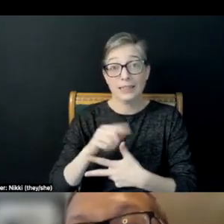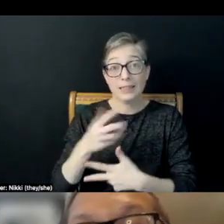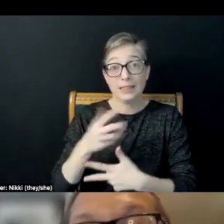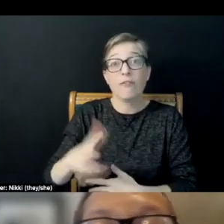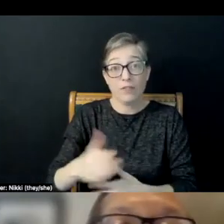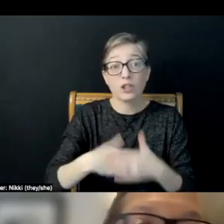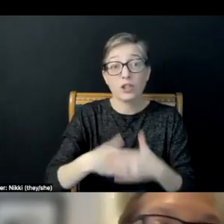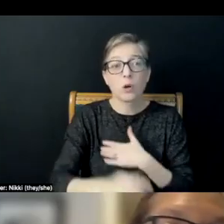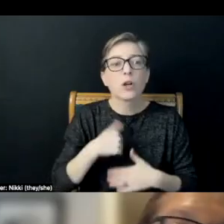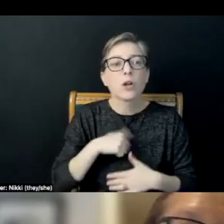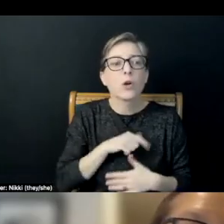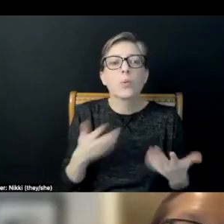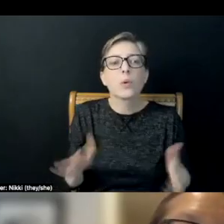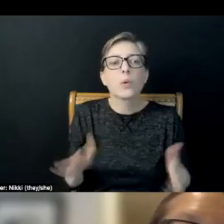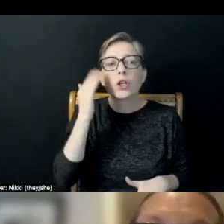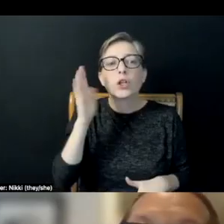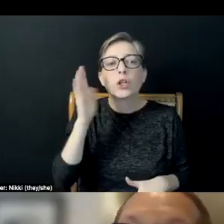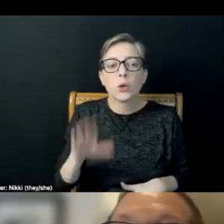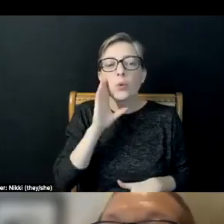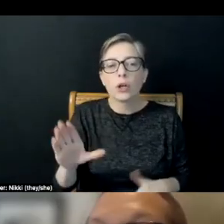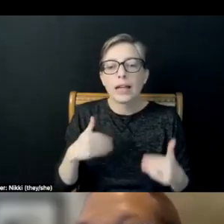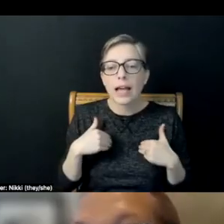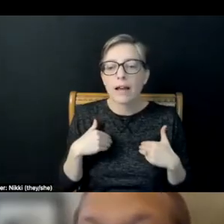When someone whose average height